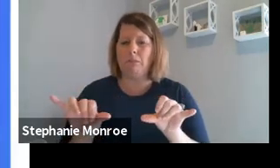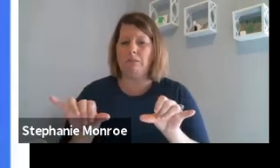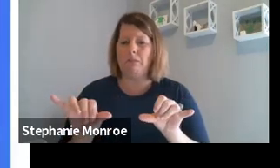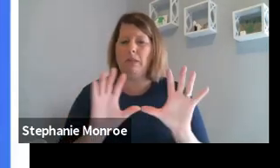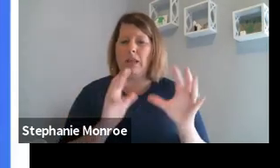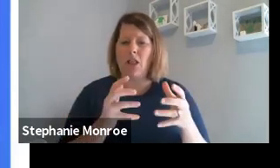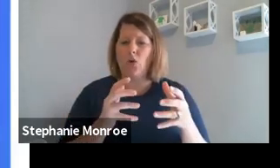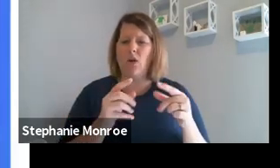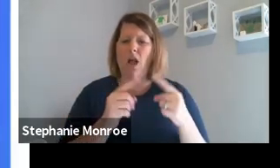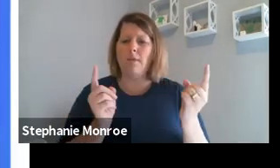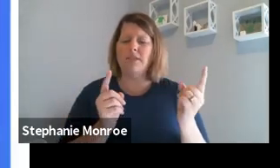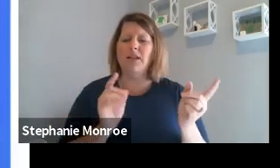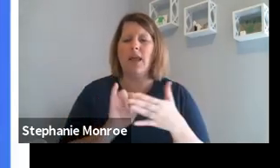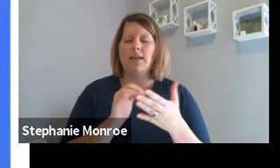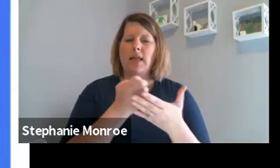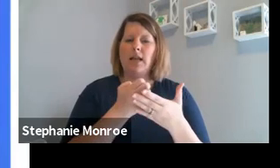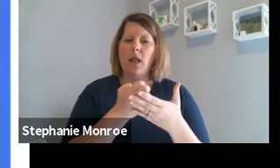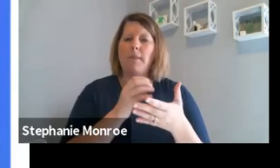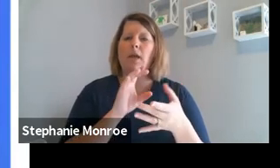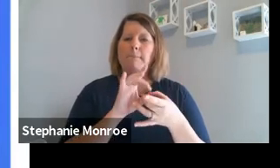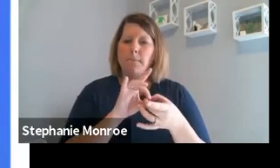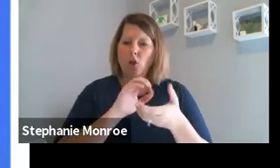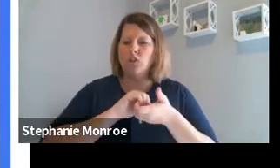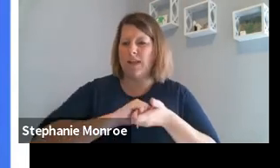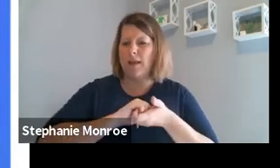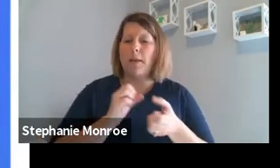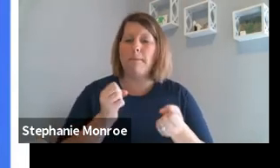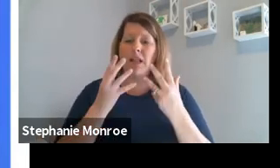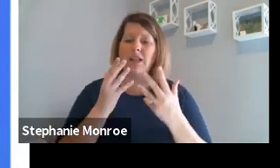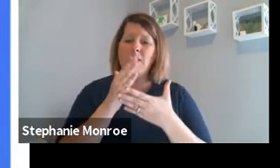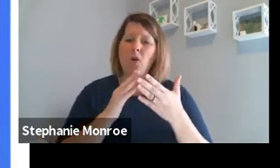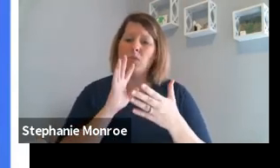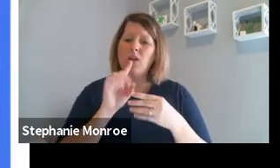as economic partnerships, and many of the components that we talked about before,